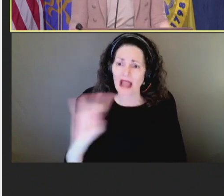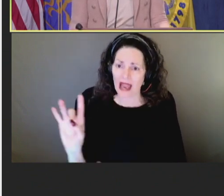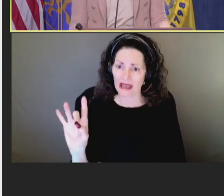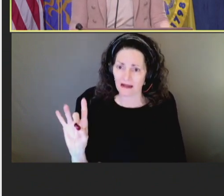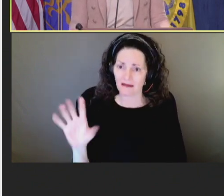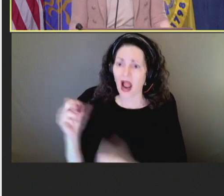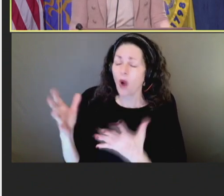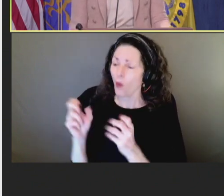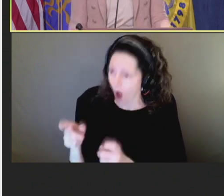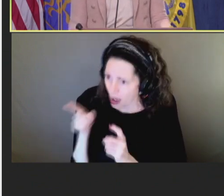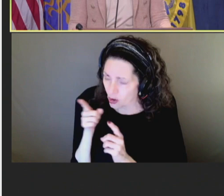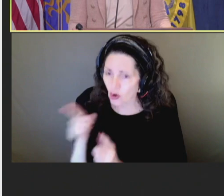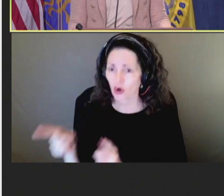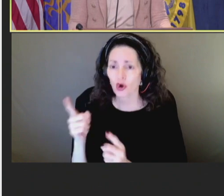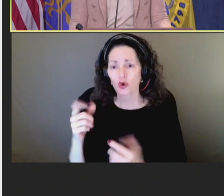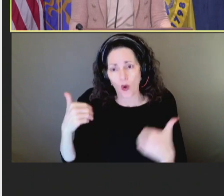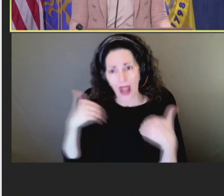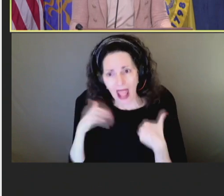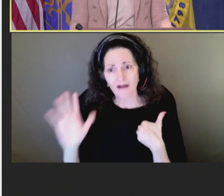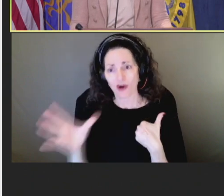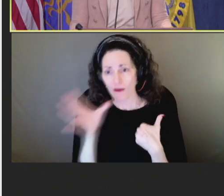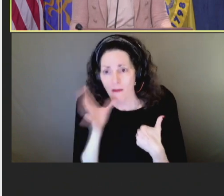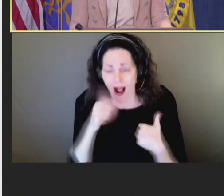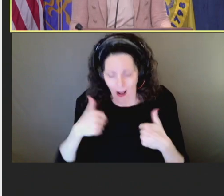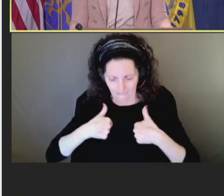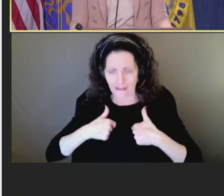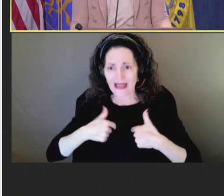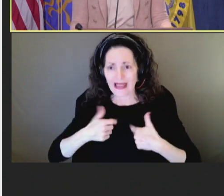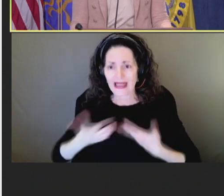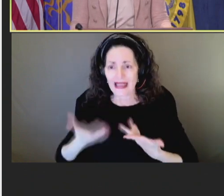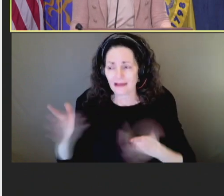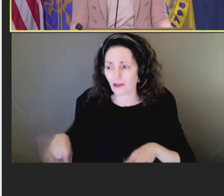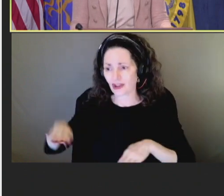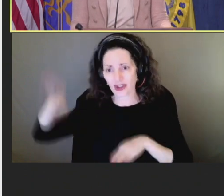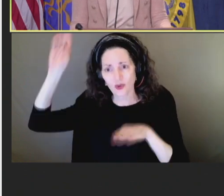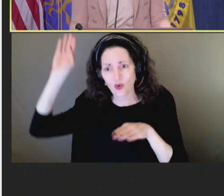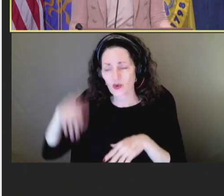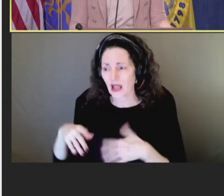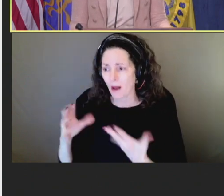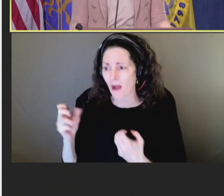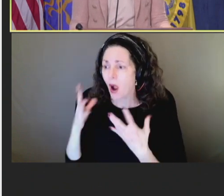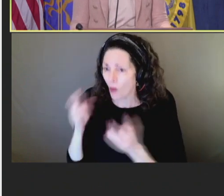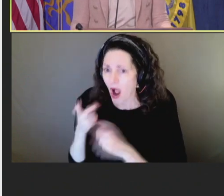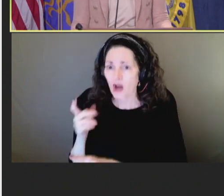a world where she's not seeing her friends getting this disease at an increasing rate,